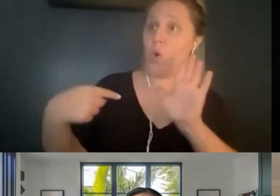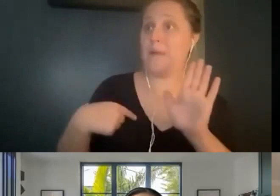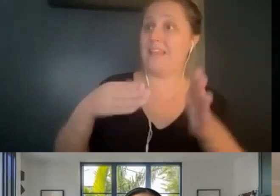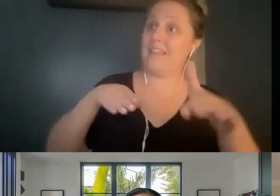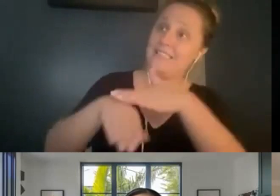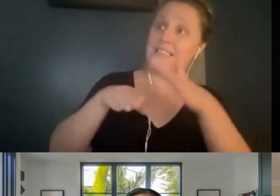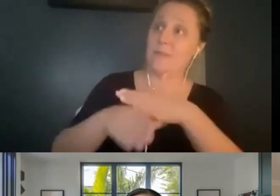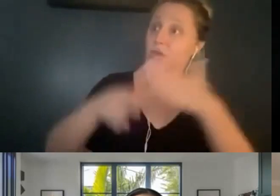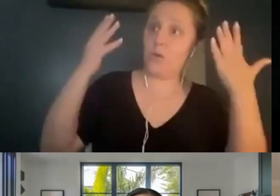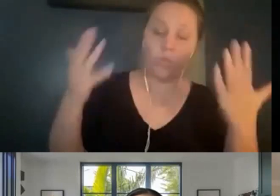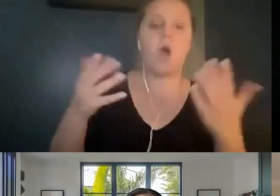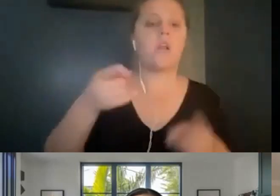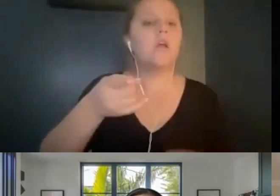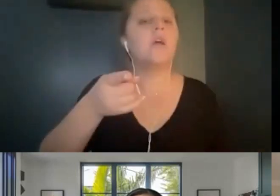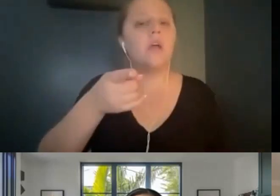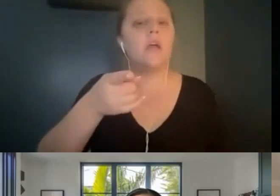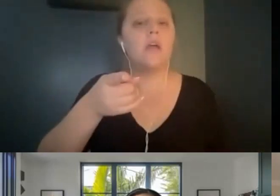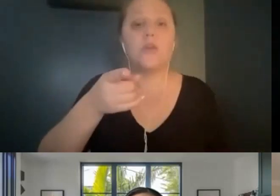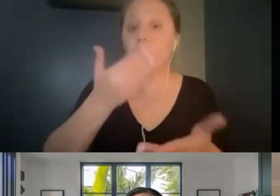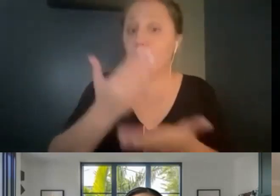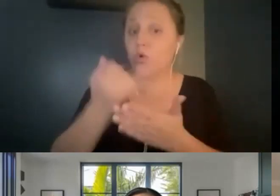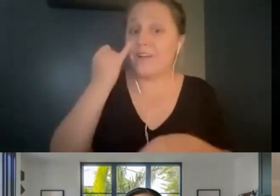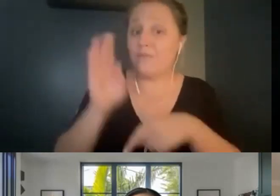businesses have a commitment to accessibility, we have to start only